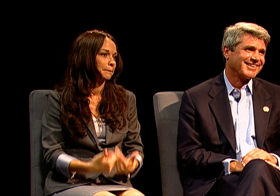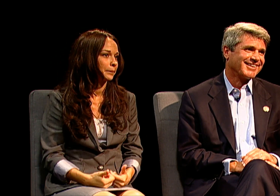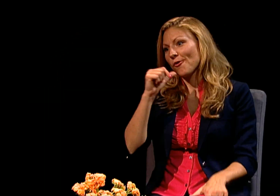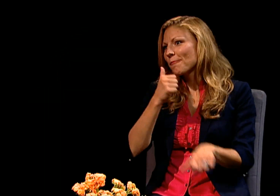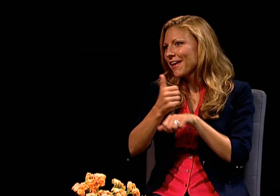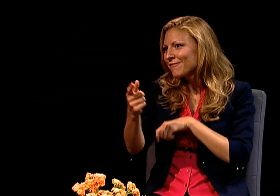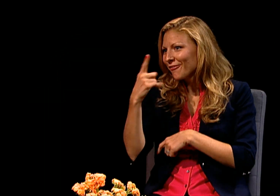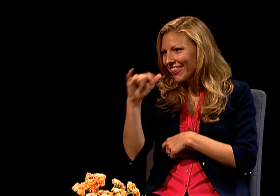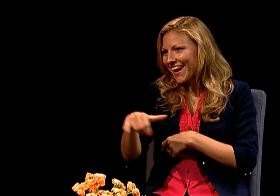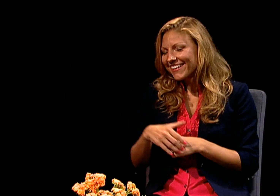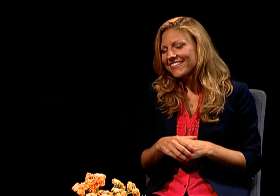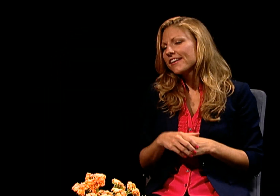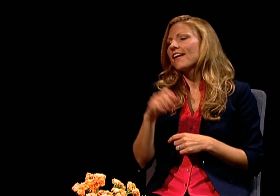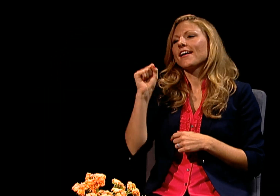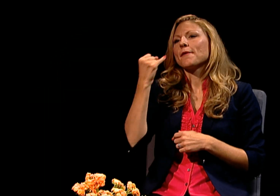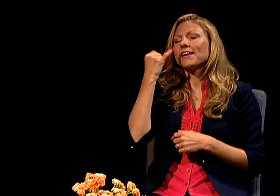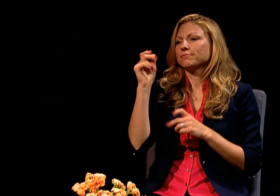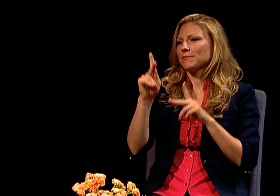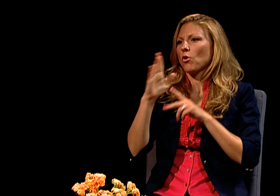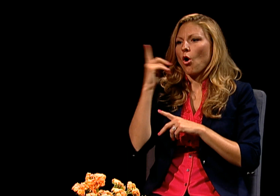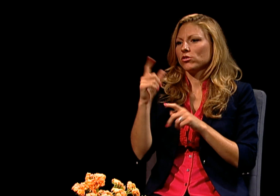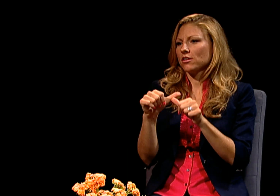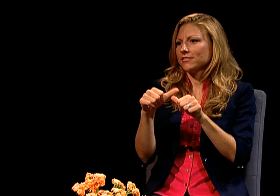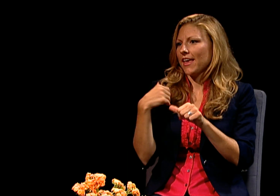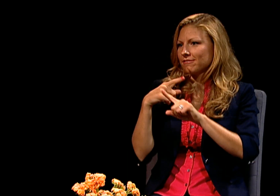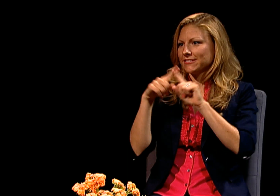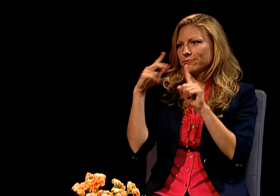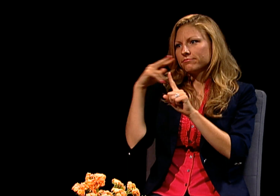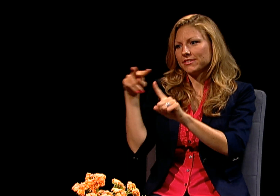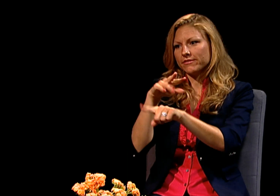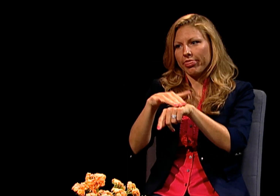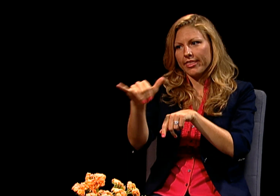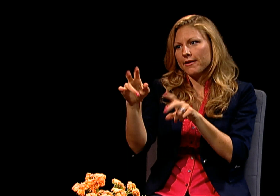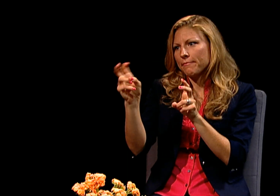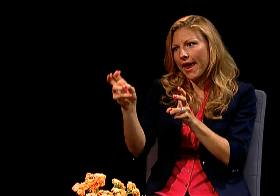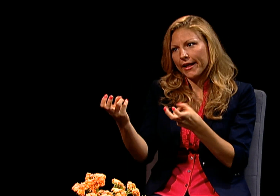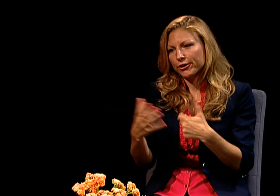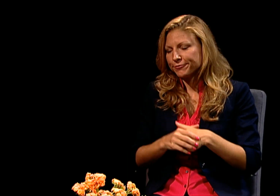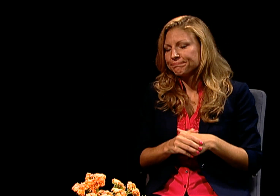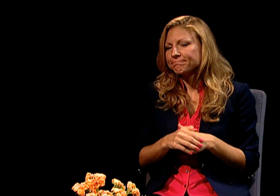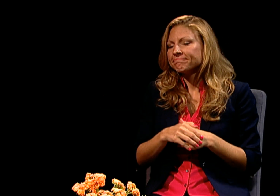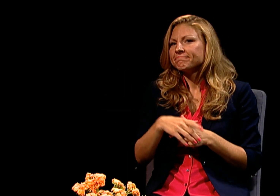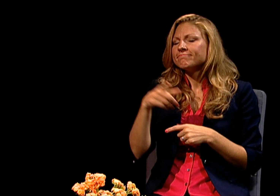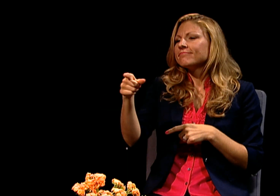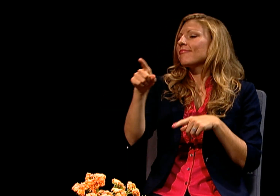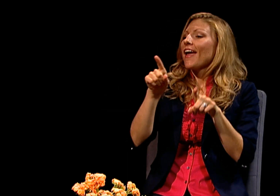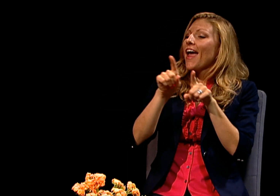I UNDERSTAND AND DON'T BLAME YOU FOR THAT. UM, I KNOW THERE'S A LOT OF DIFFERENT, YOU KNOW,